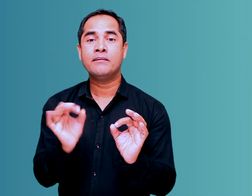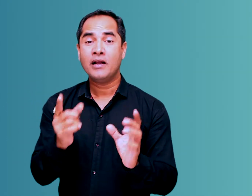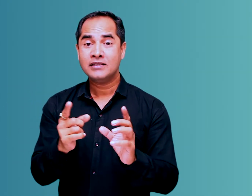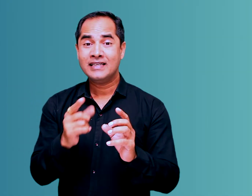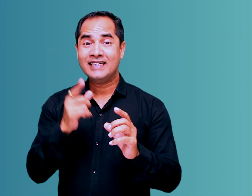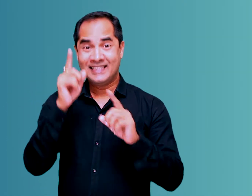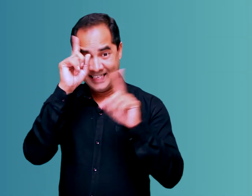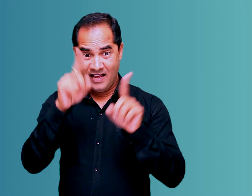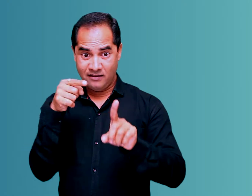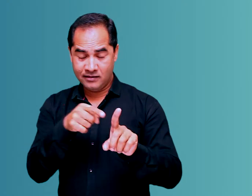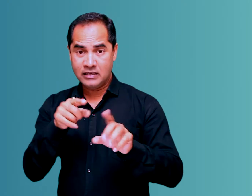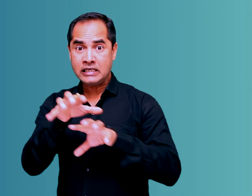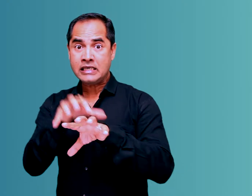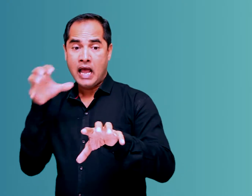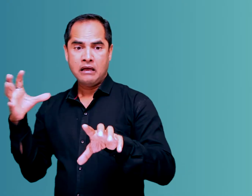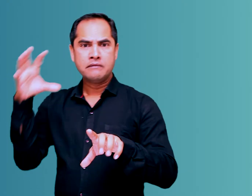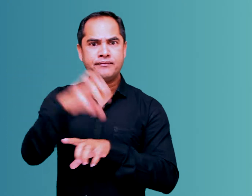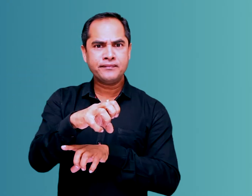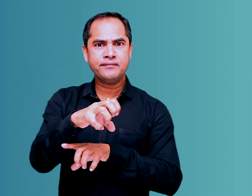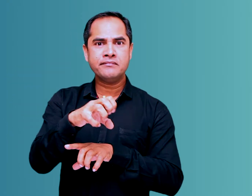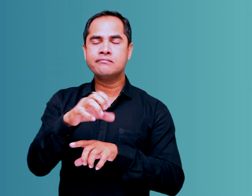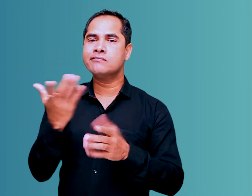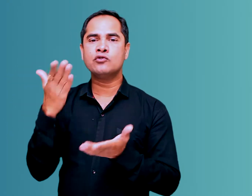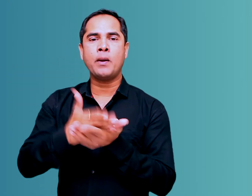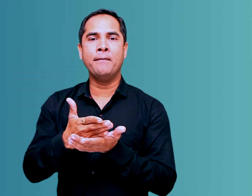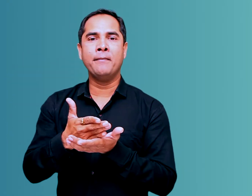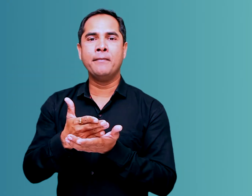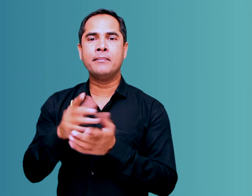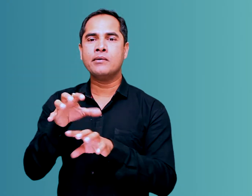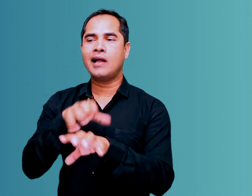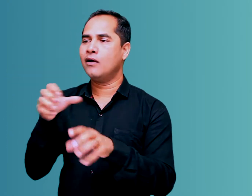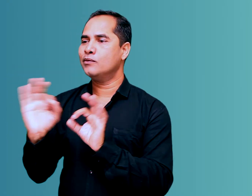You won't be able to control the population, as there are no wild animals